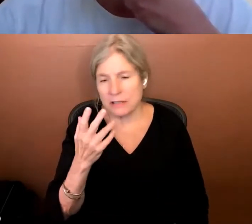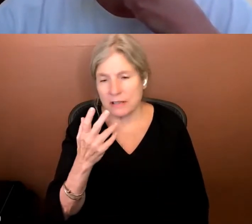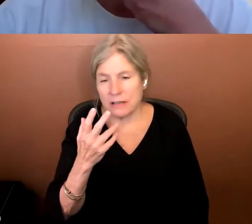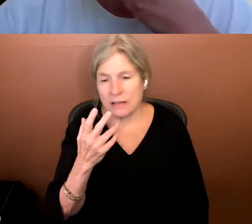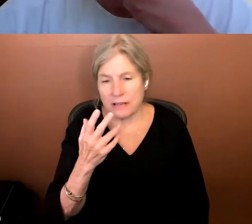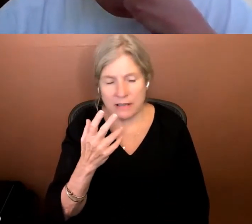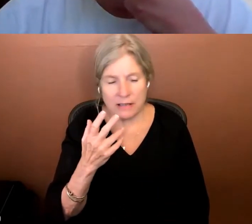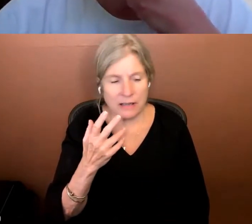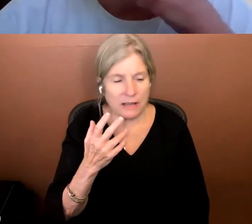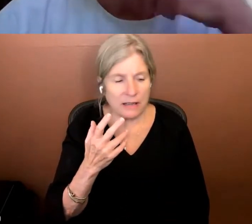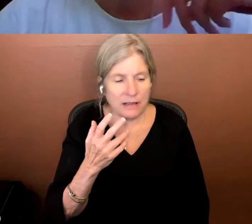not so much as